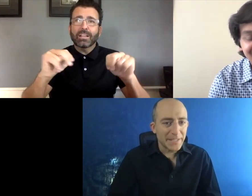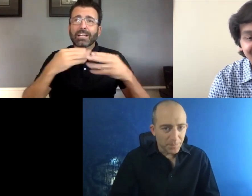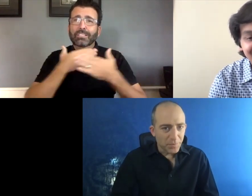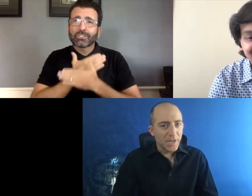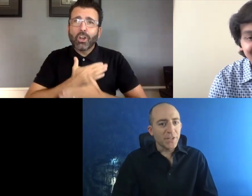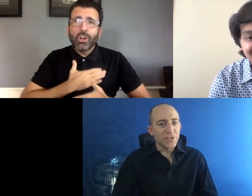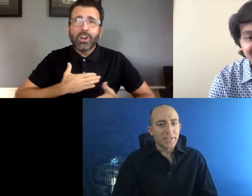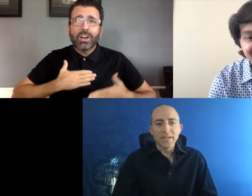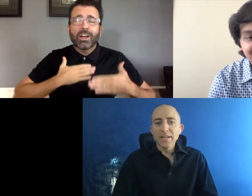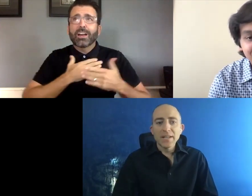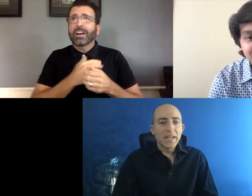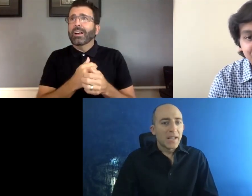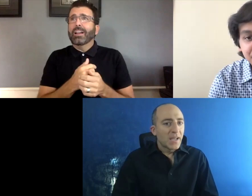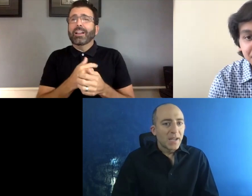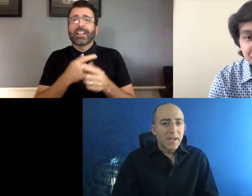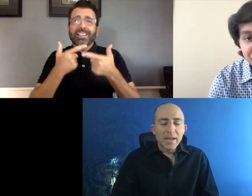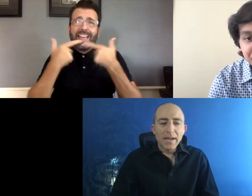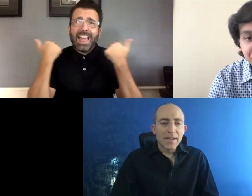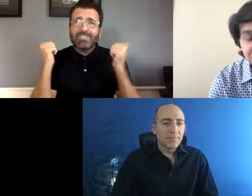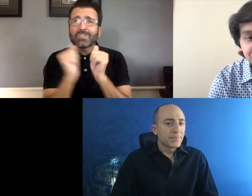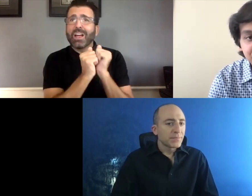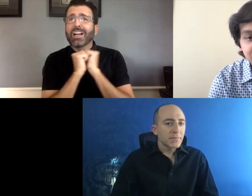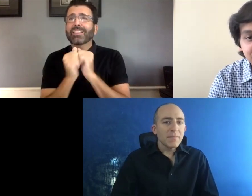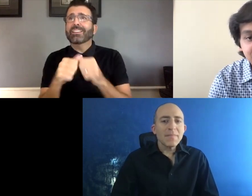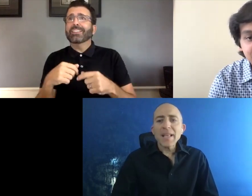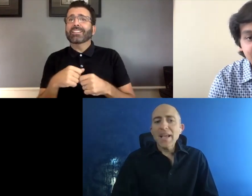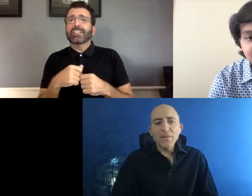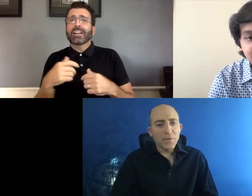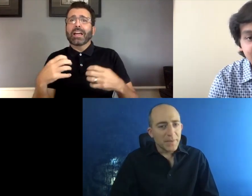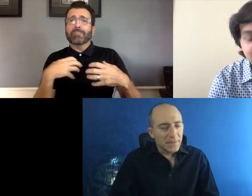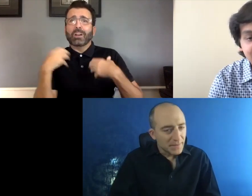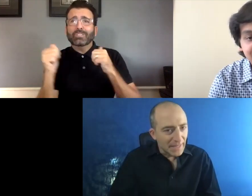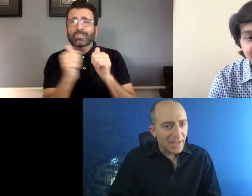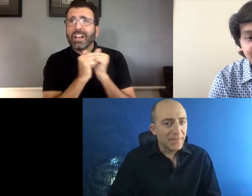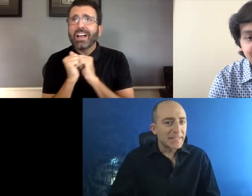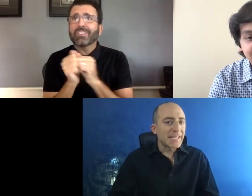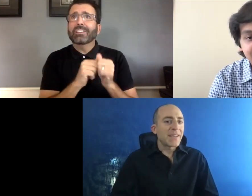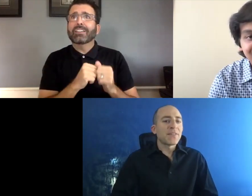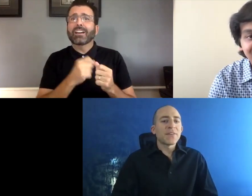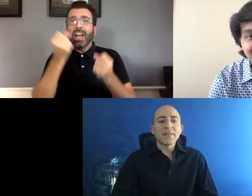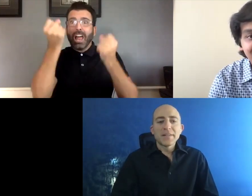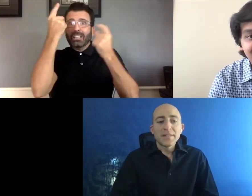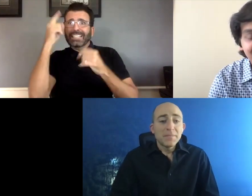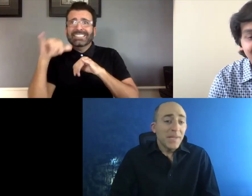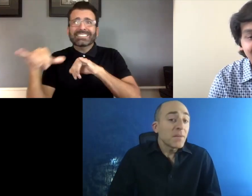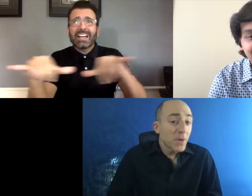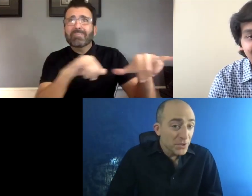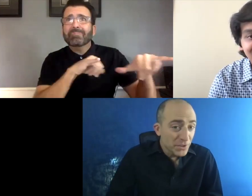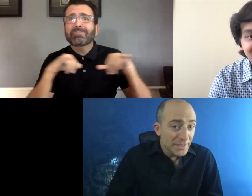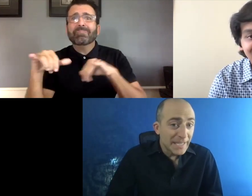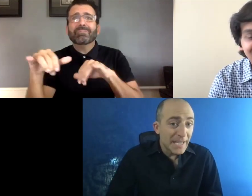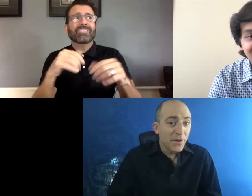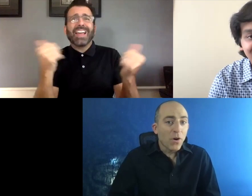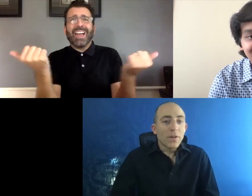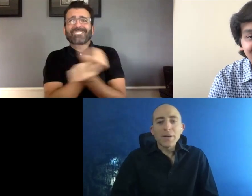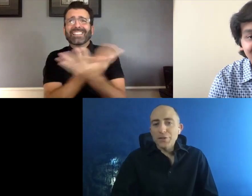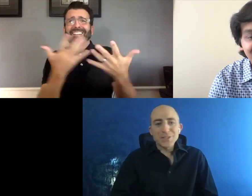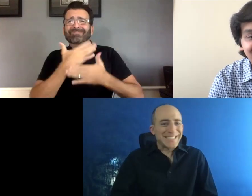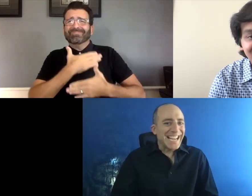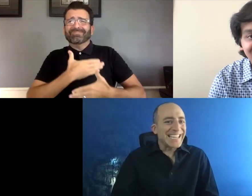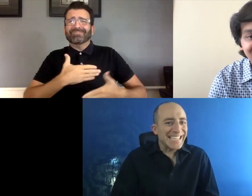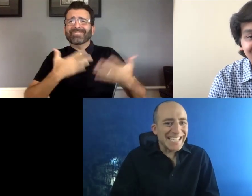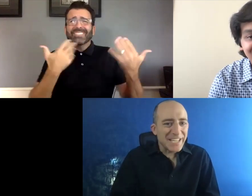of production – um - everyone laughing together, being emotional together, all understanding each